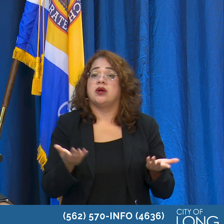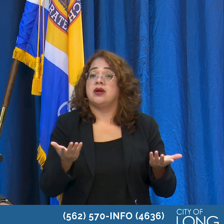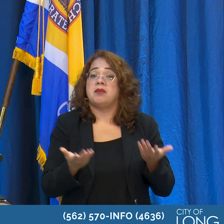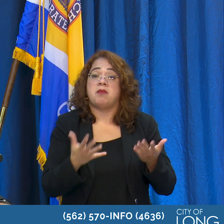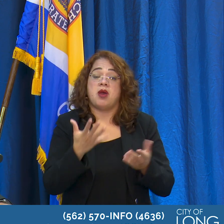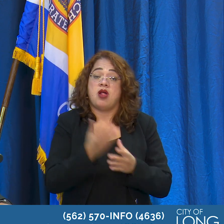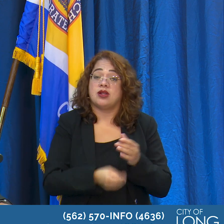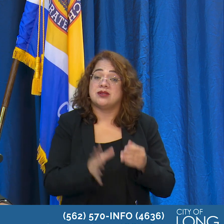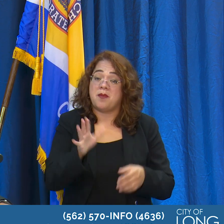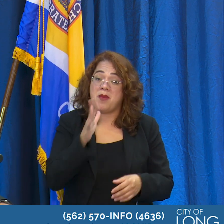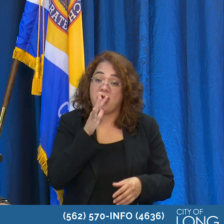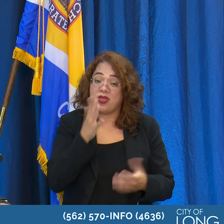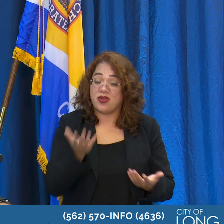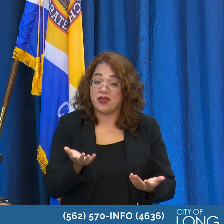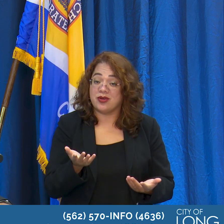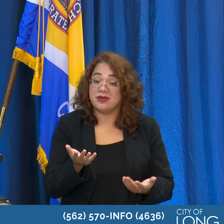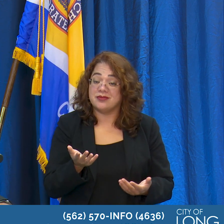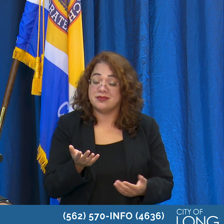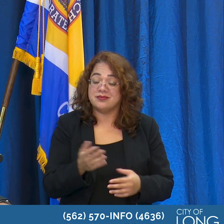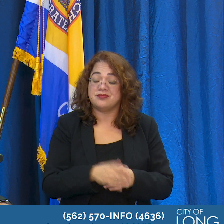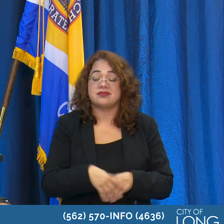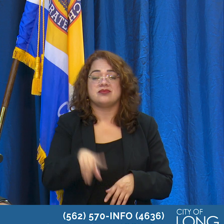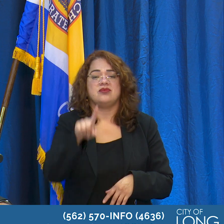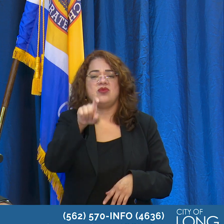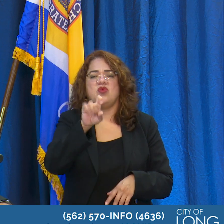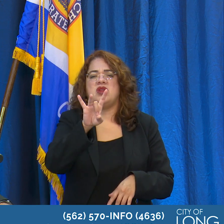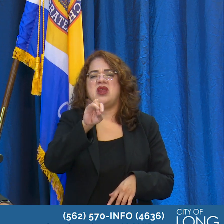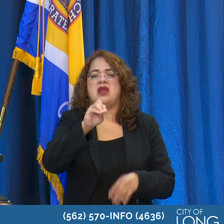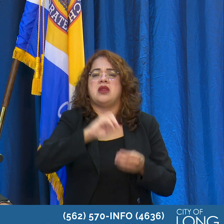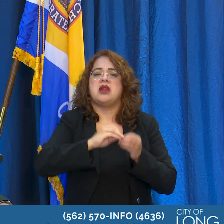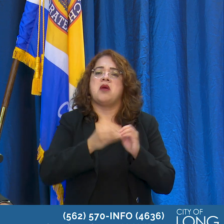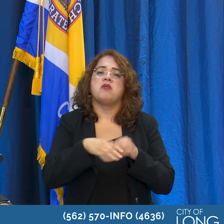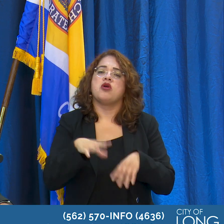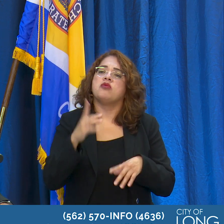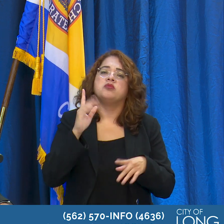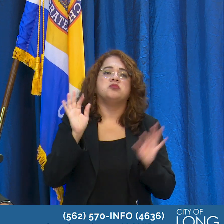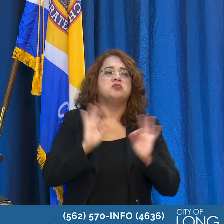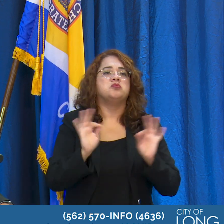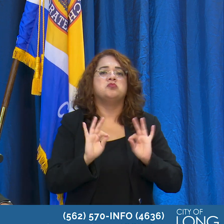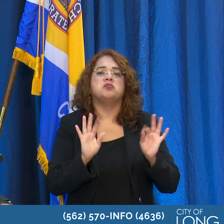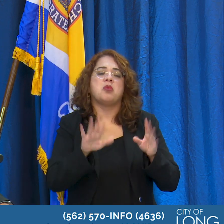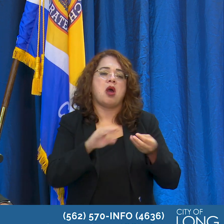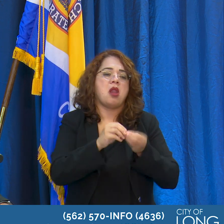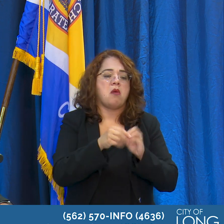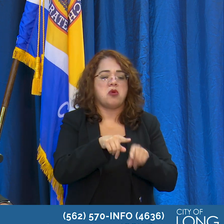I know that those 180 folks are not just statistics, they're real people.